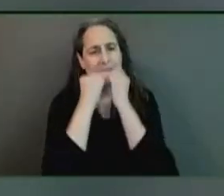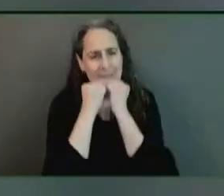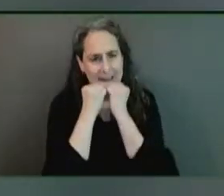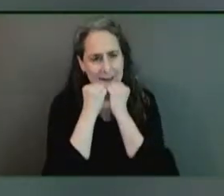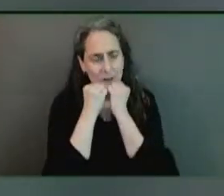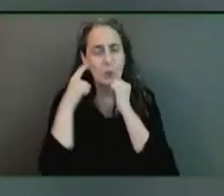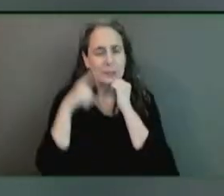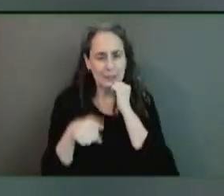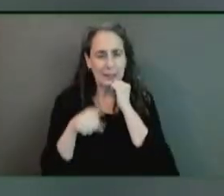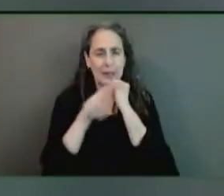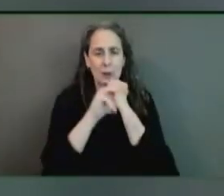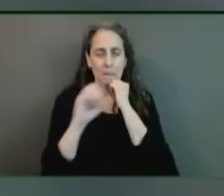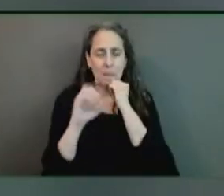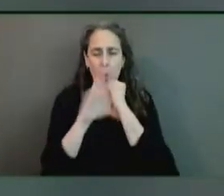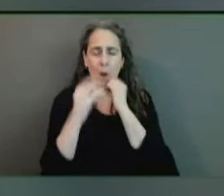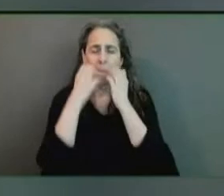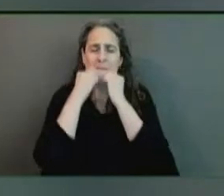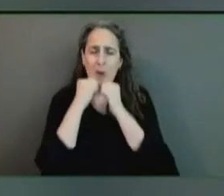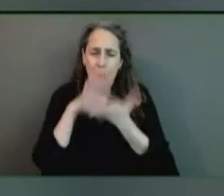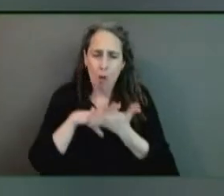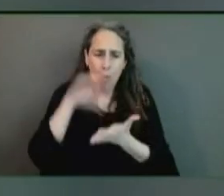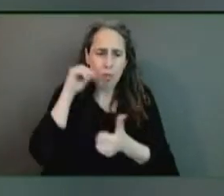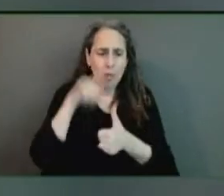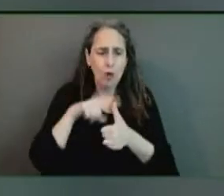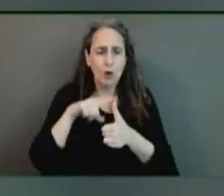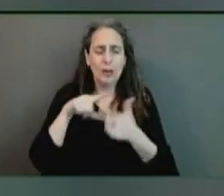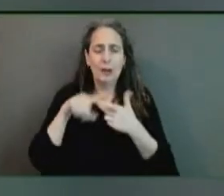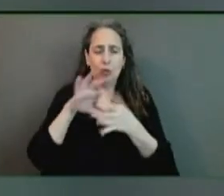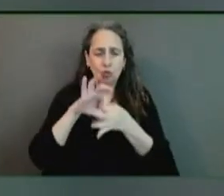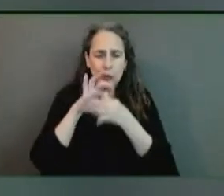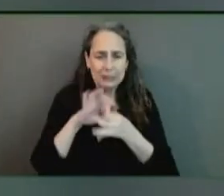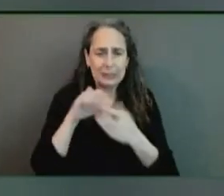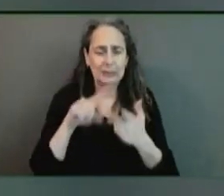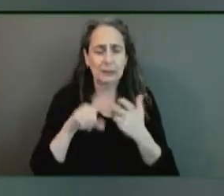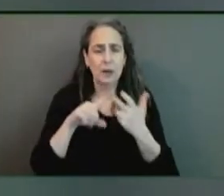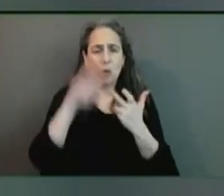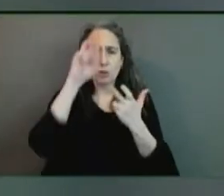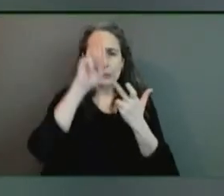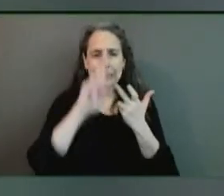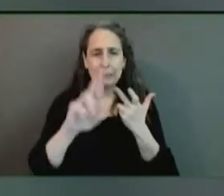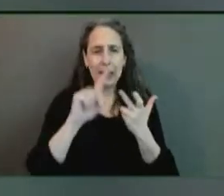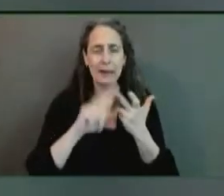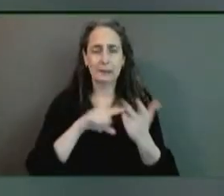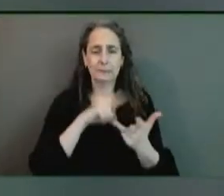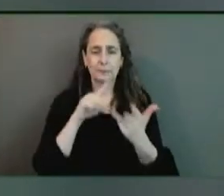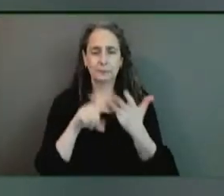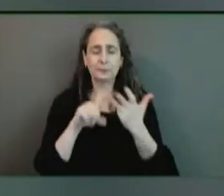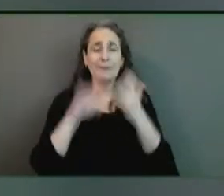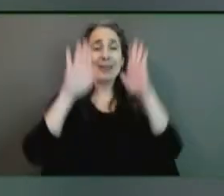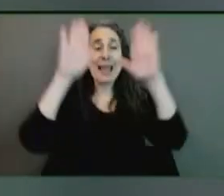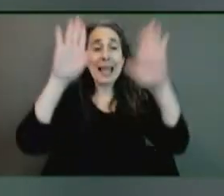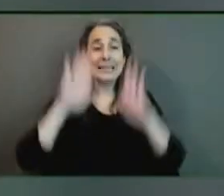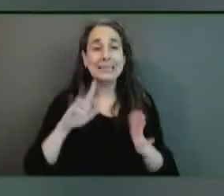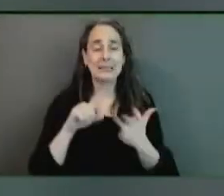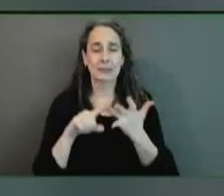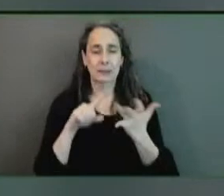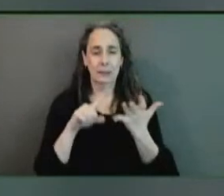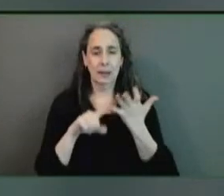embodied in our core values. And then our core values in Montgomery County. We value